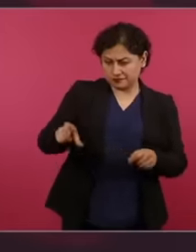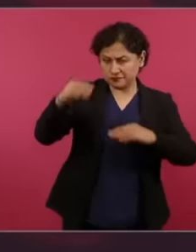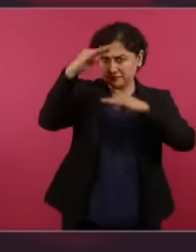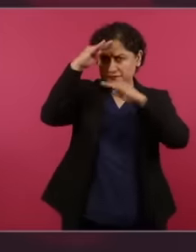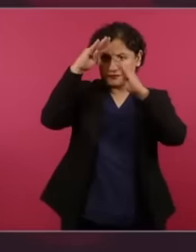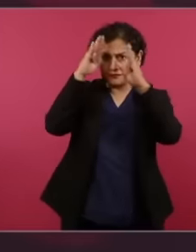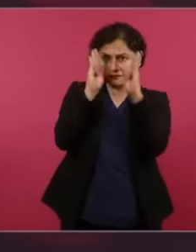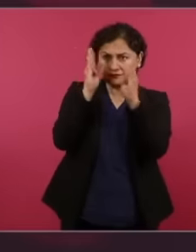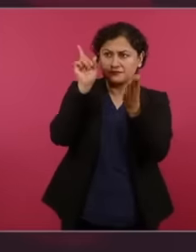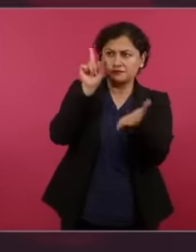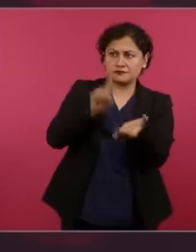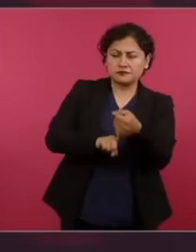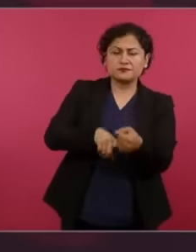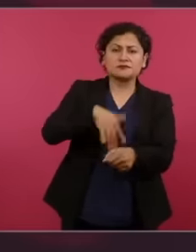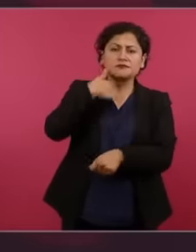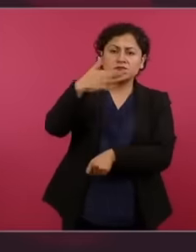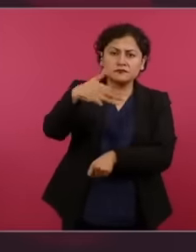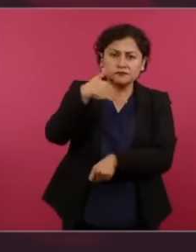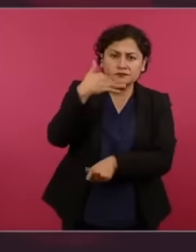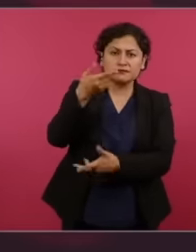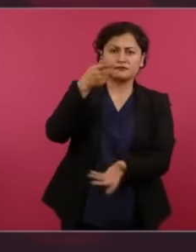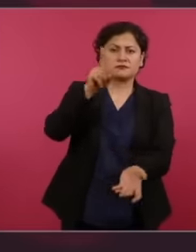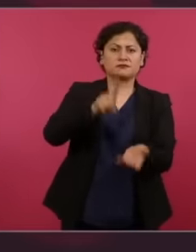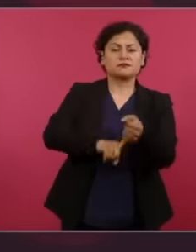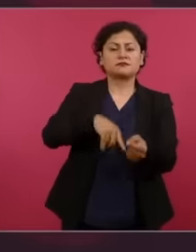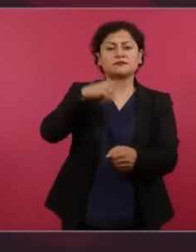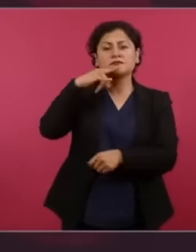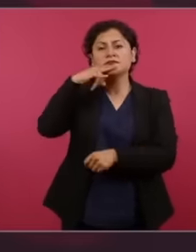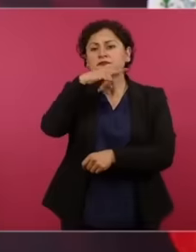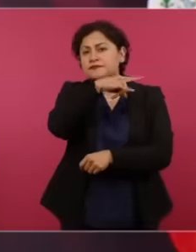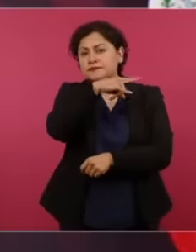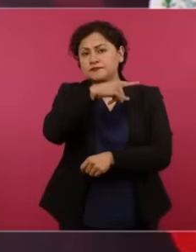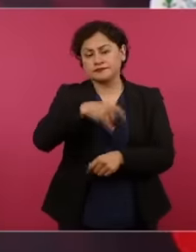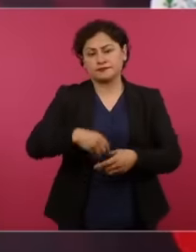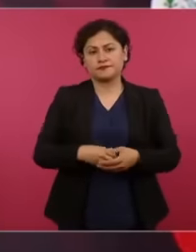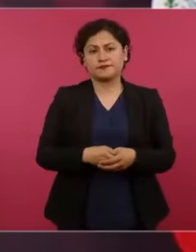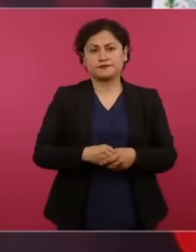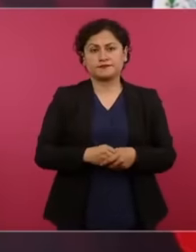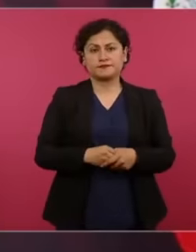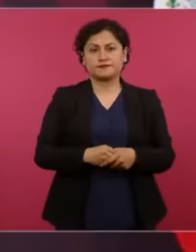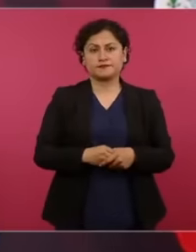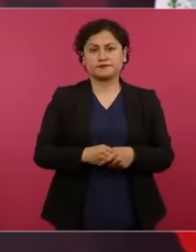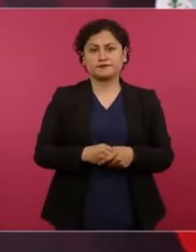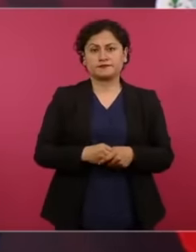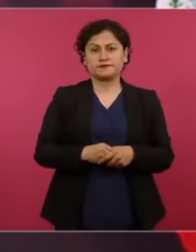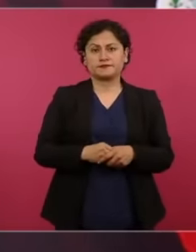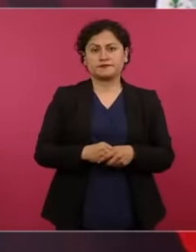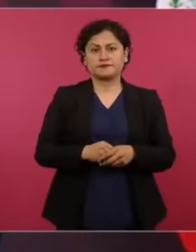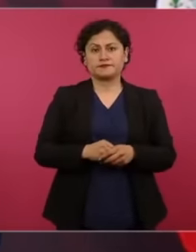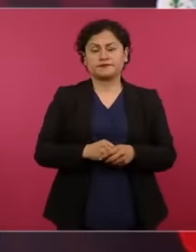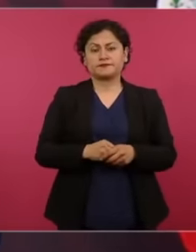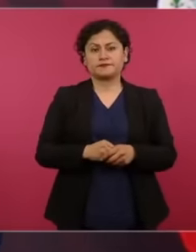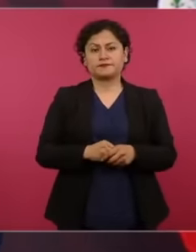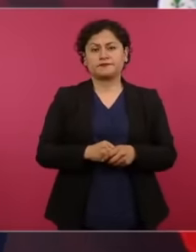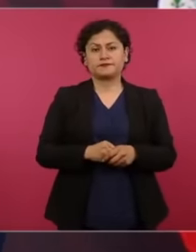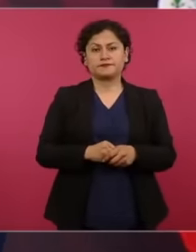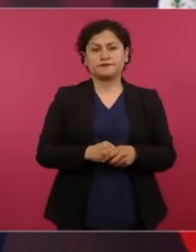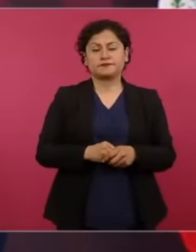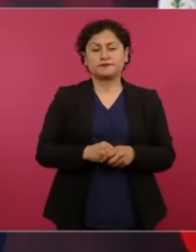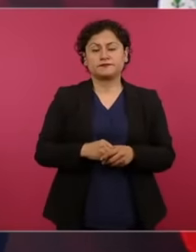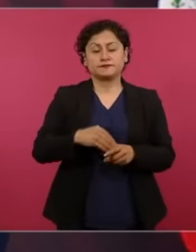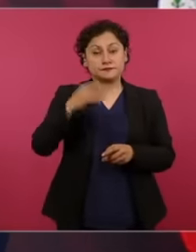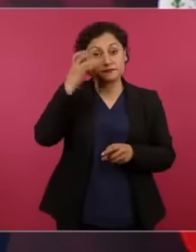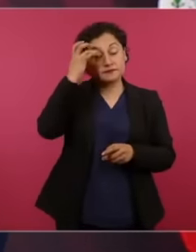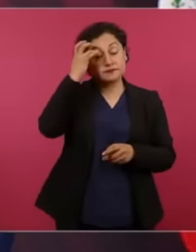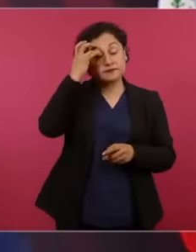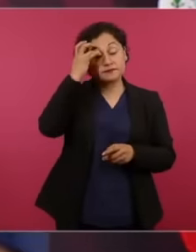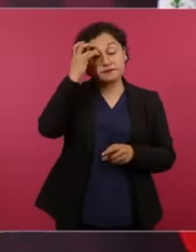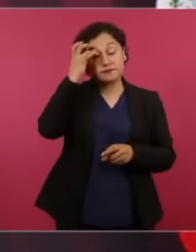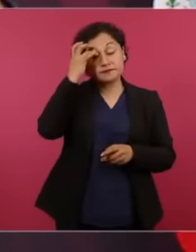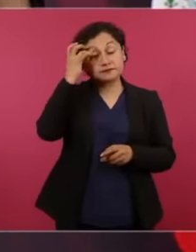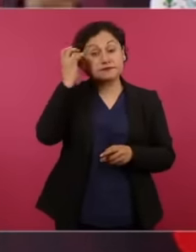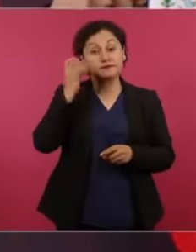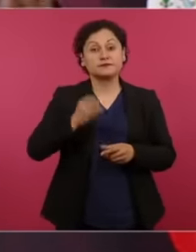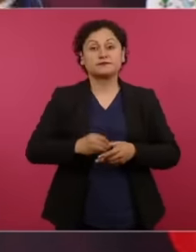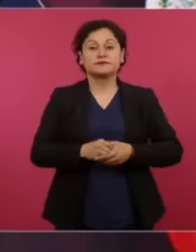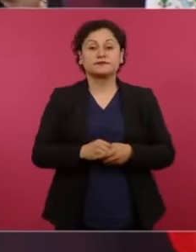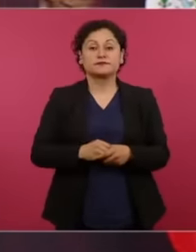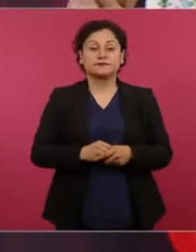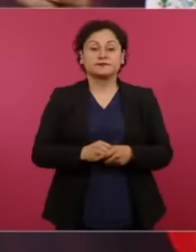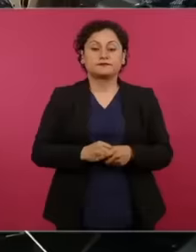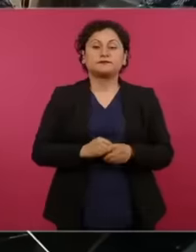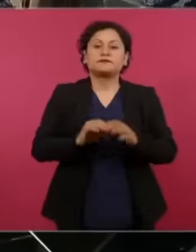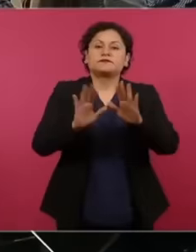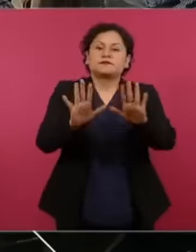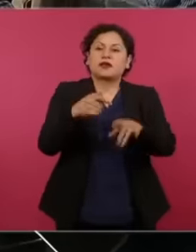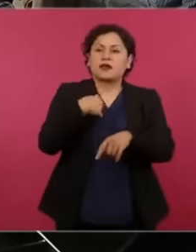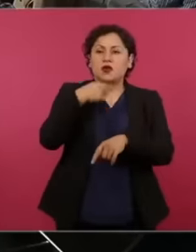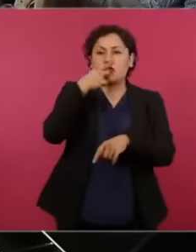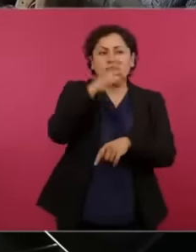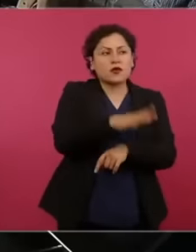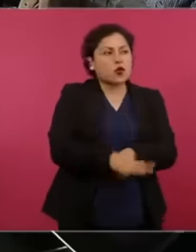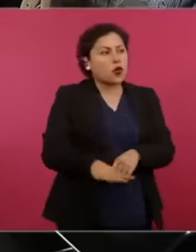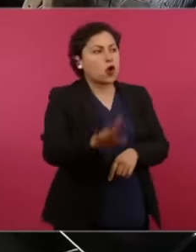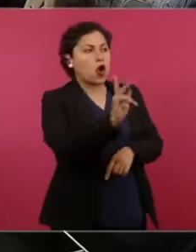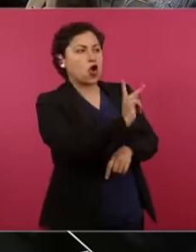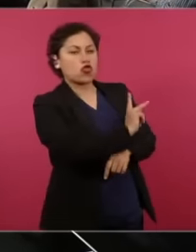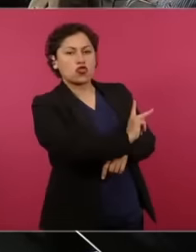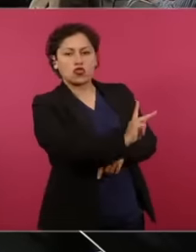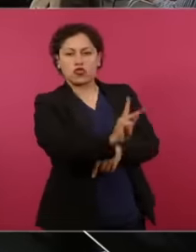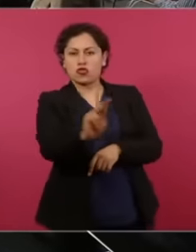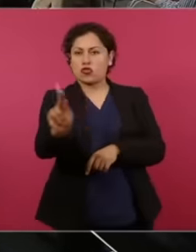hypocrisy I do not want to generalize because well there are conservatives